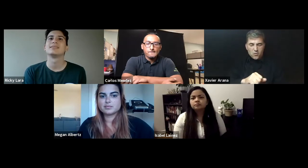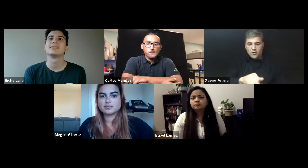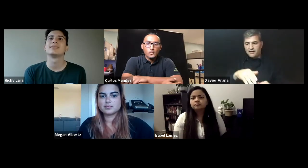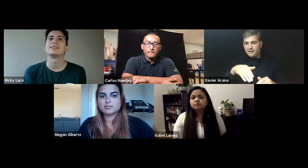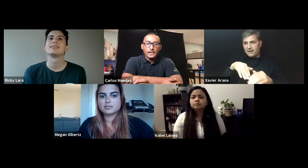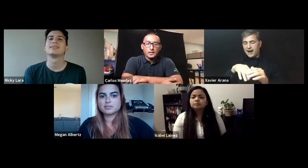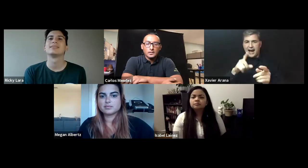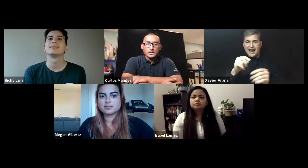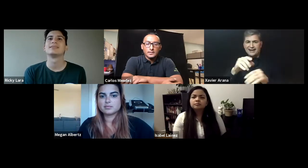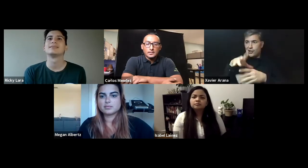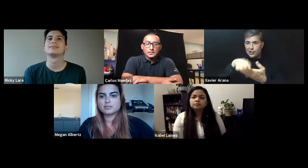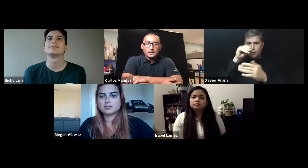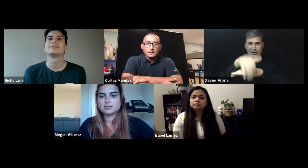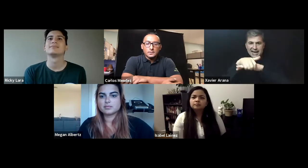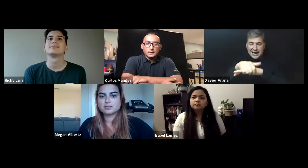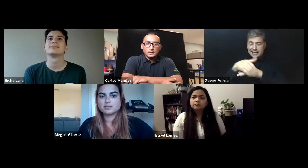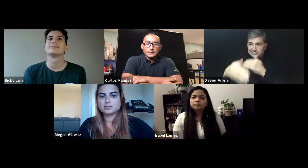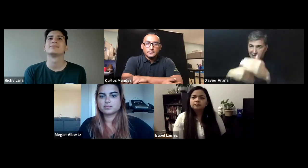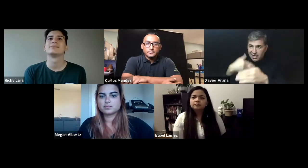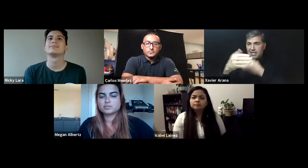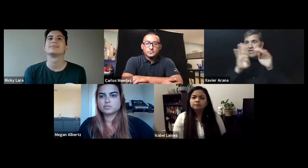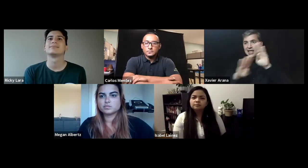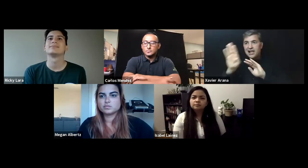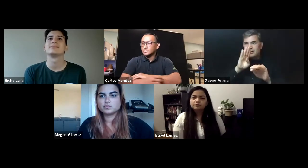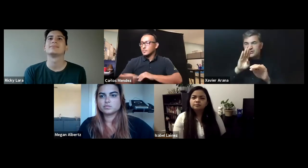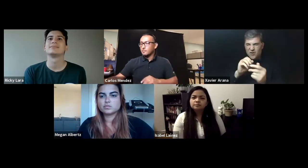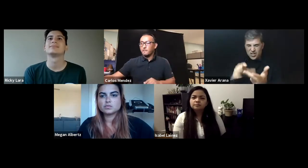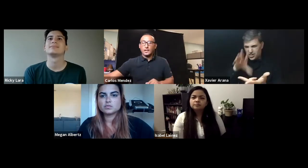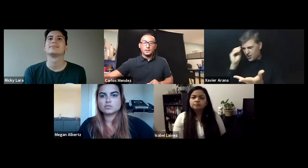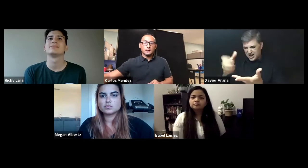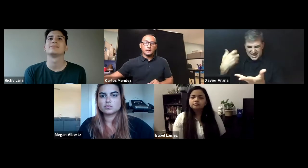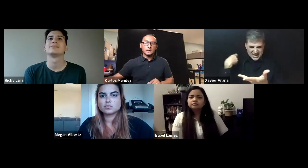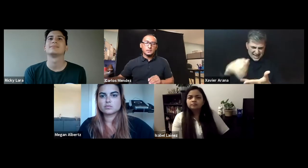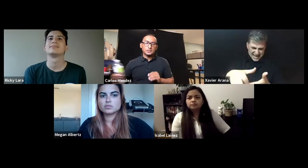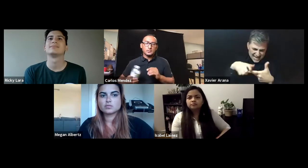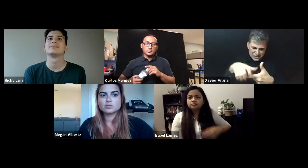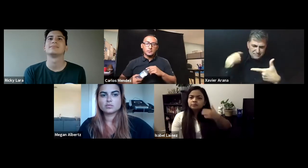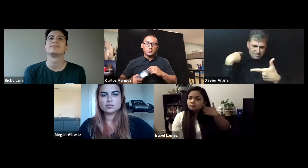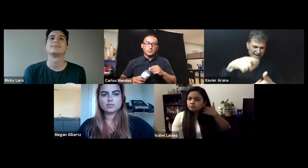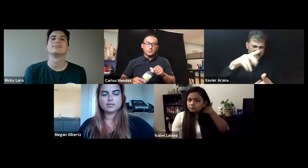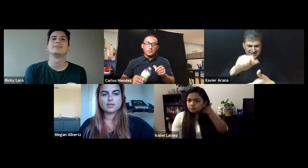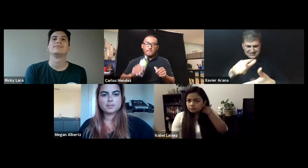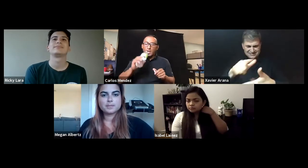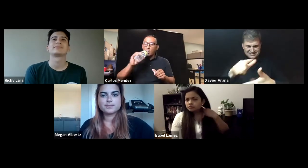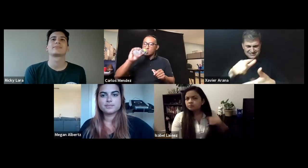when I got there, I was 10 years old, and I was, like, learning English, and so I was, you know, trying to make sure